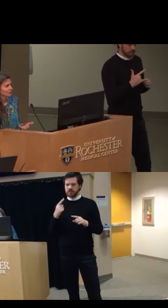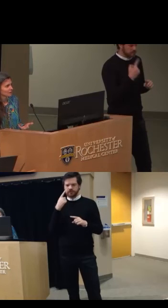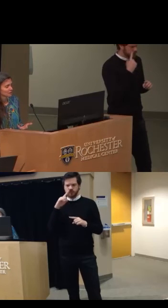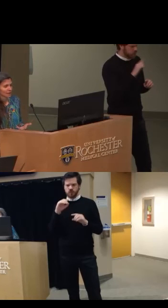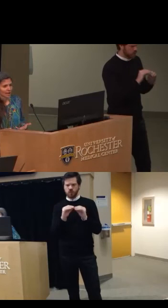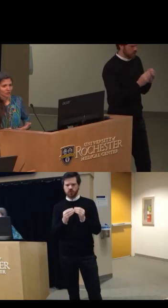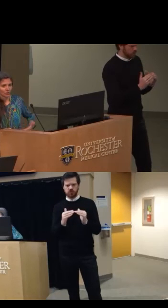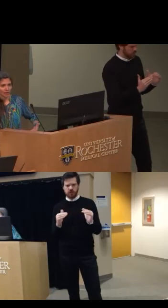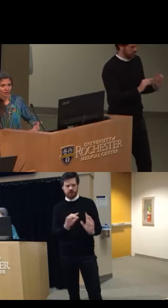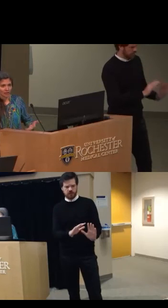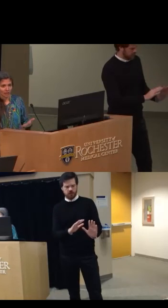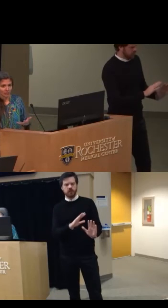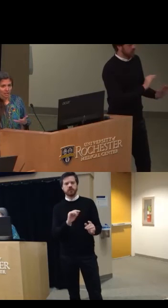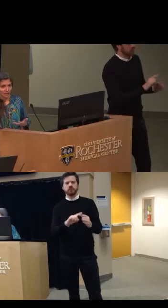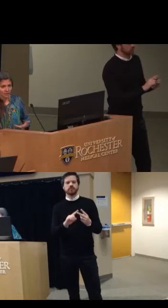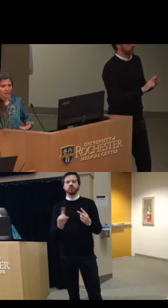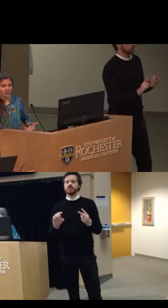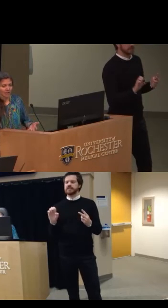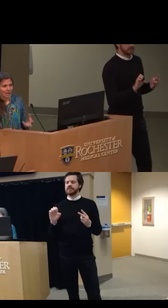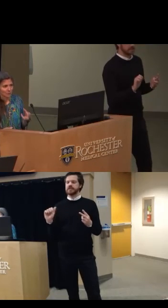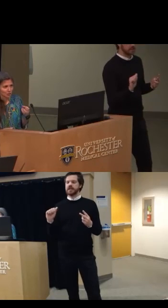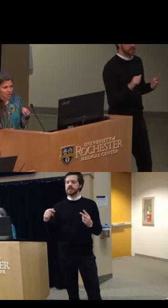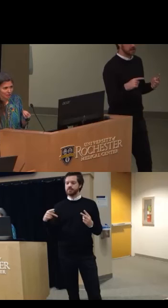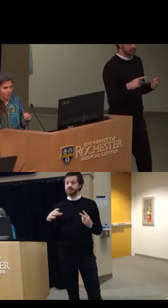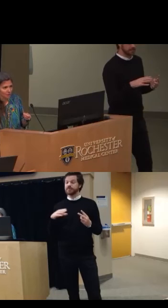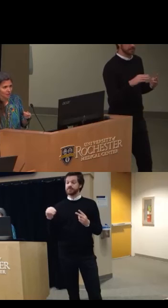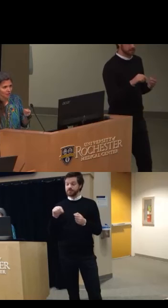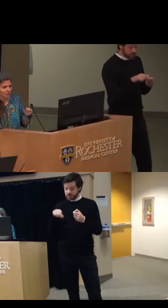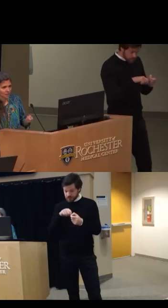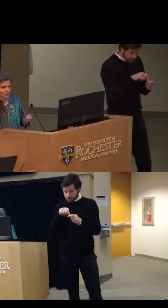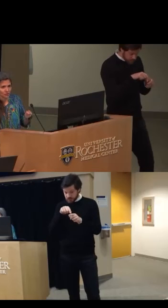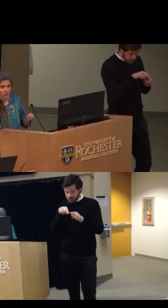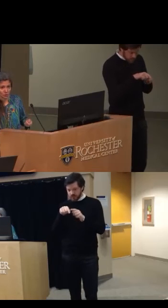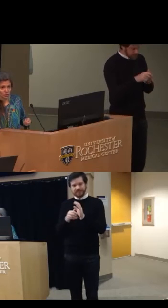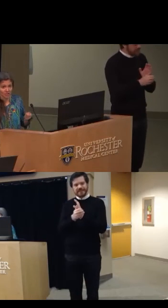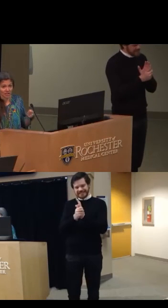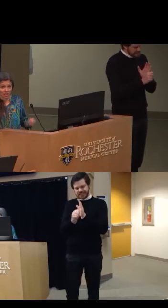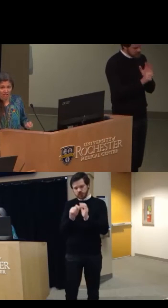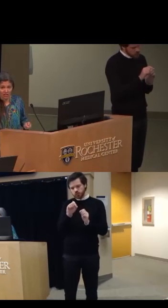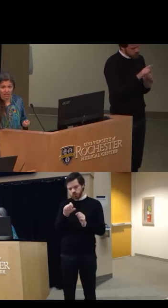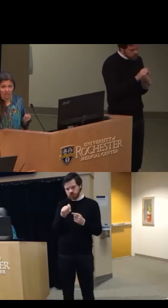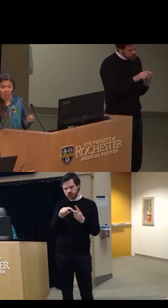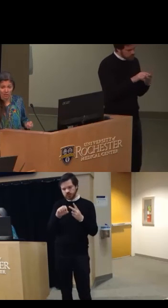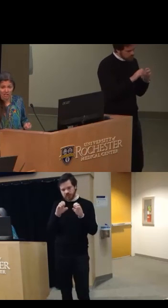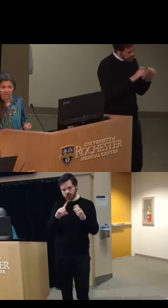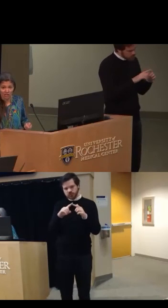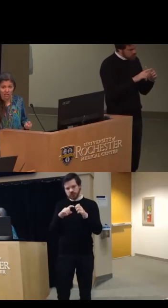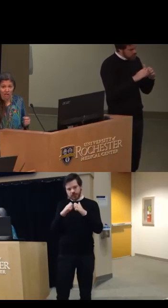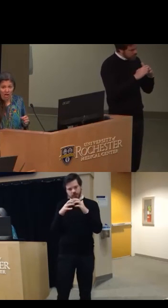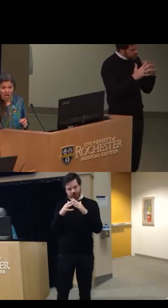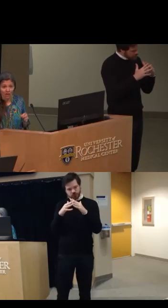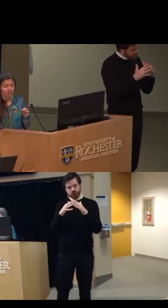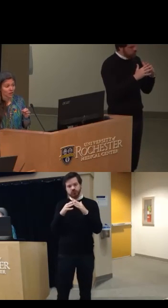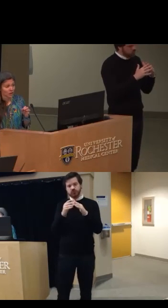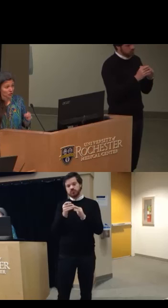level and where um EAP and particularly the skills the tools the education the implementation of the